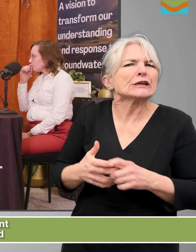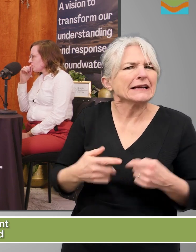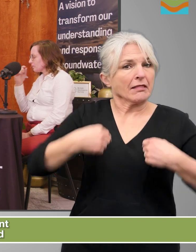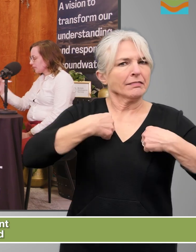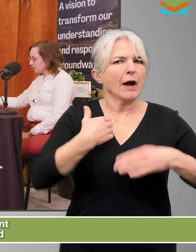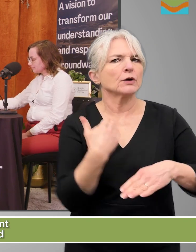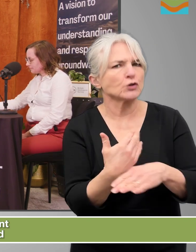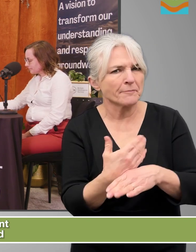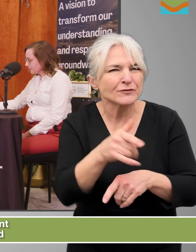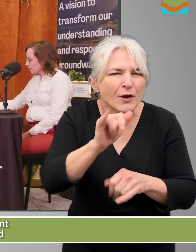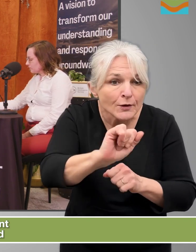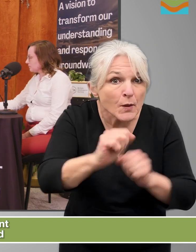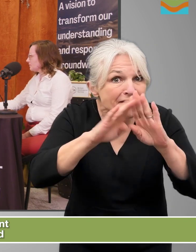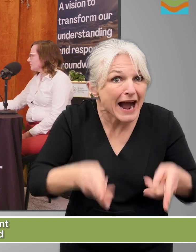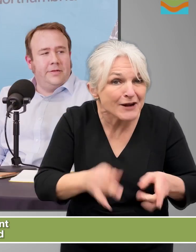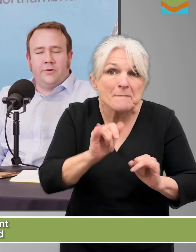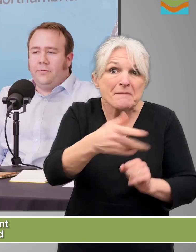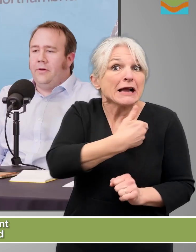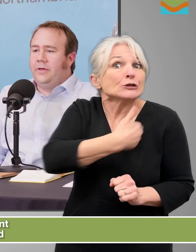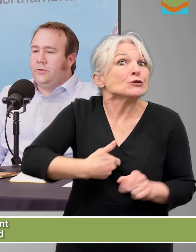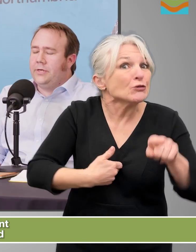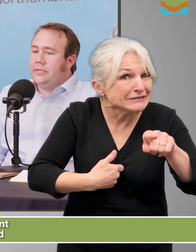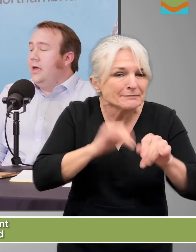but probably most relevant for this conversation and this group or this audience